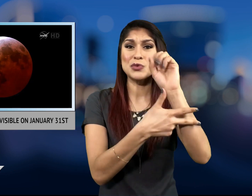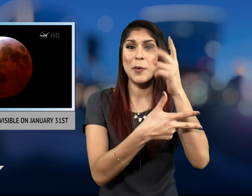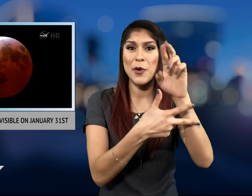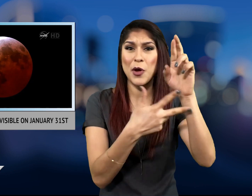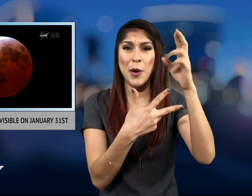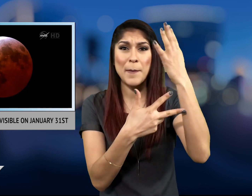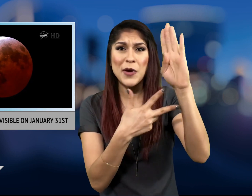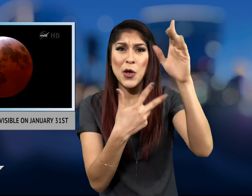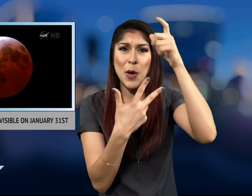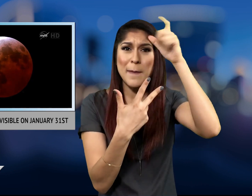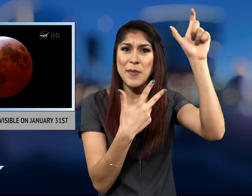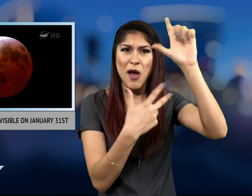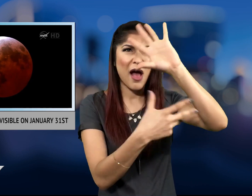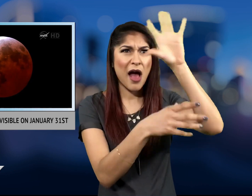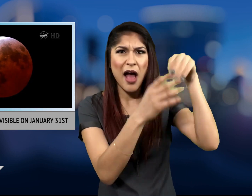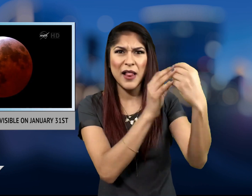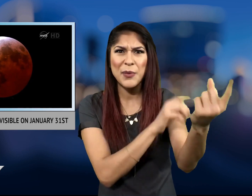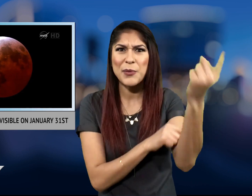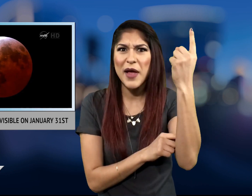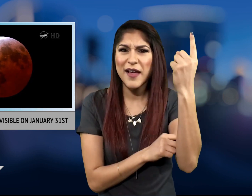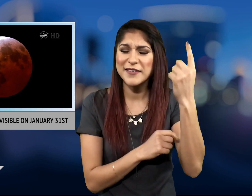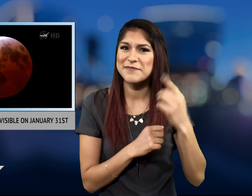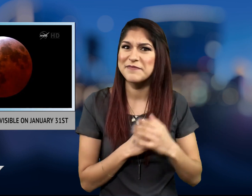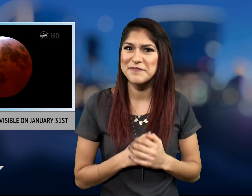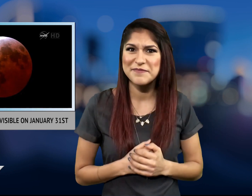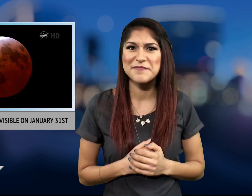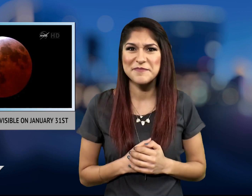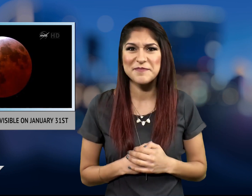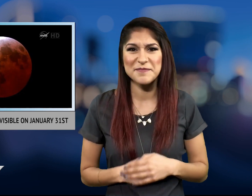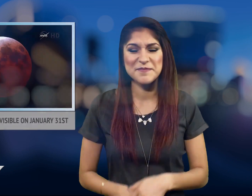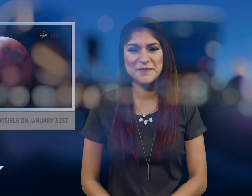a super blue blood moon.